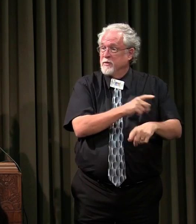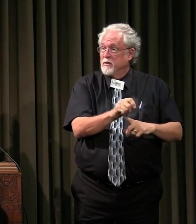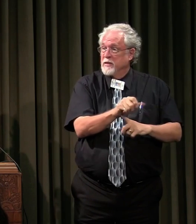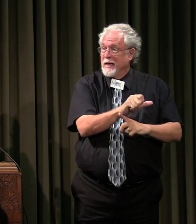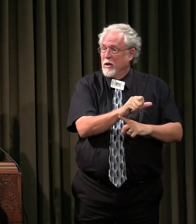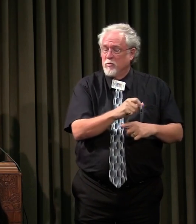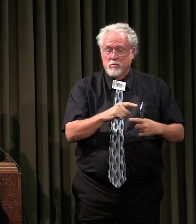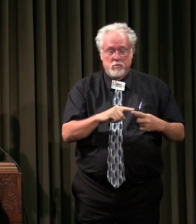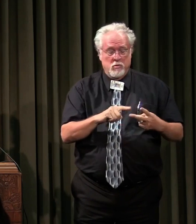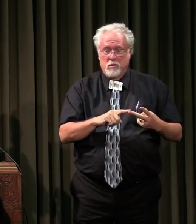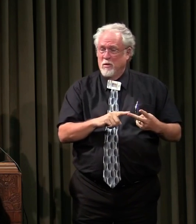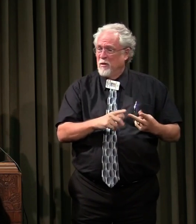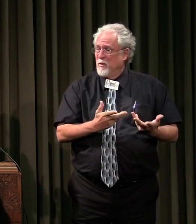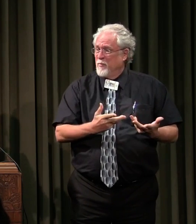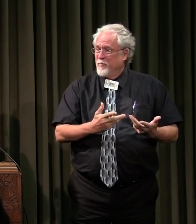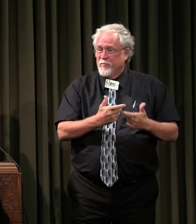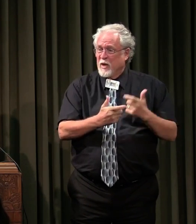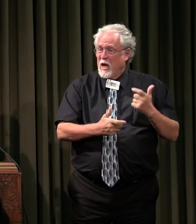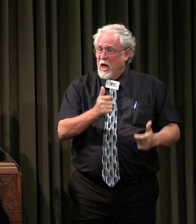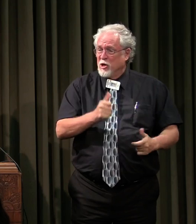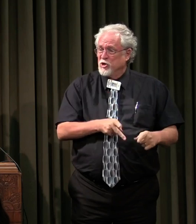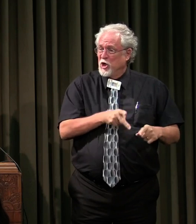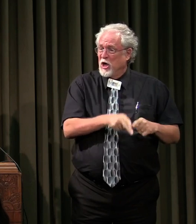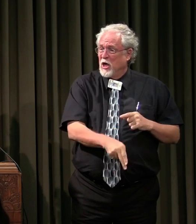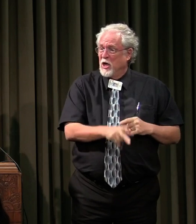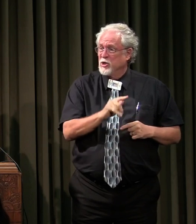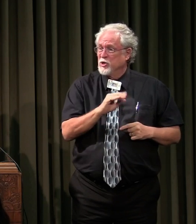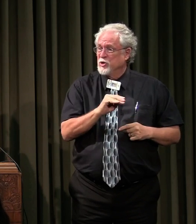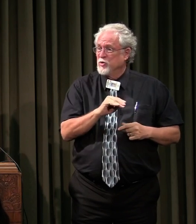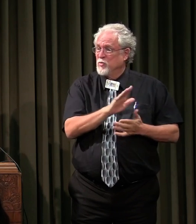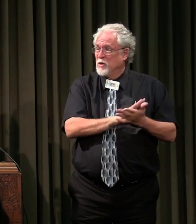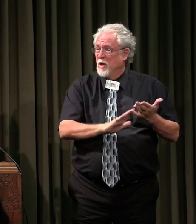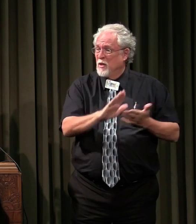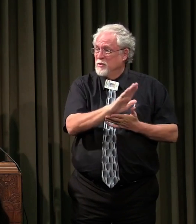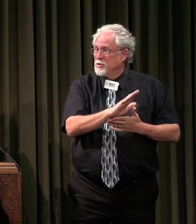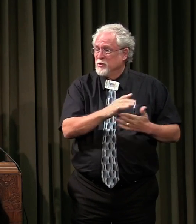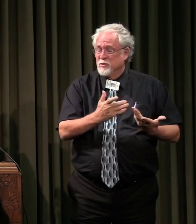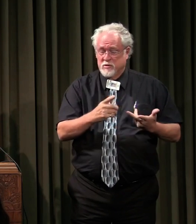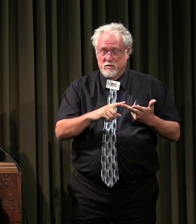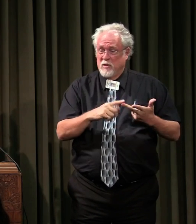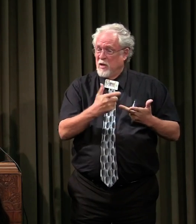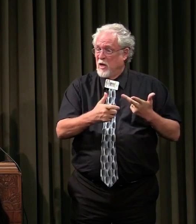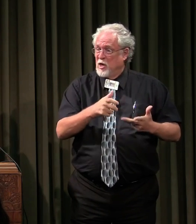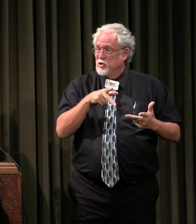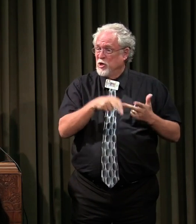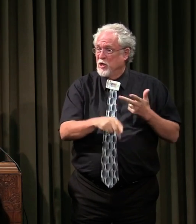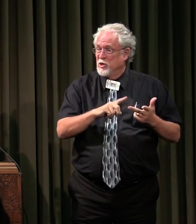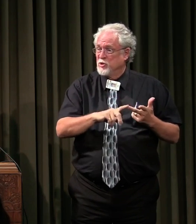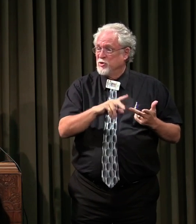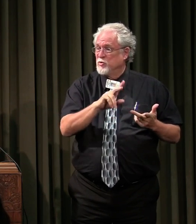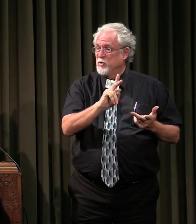want to visit a larger cut higher education a larger cut k-12 education do